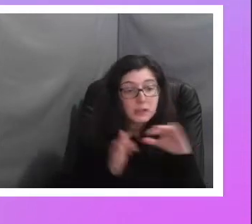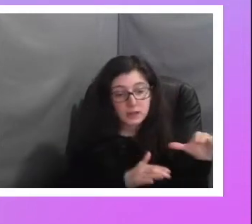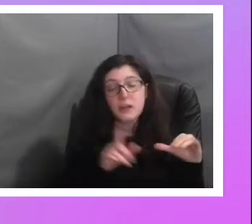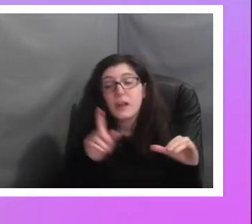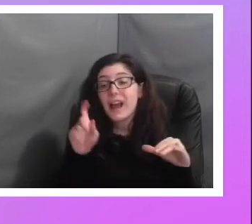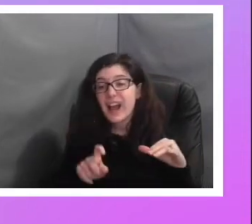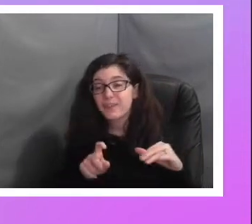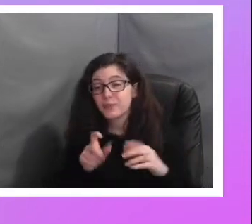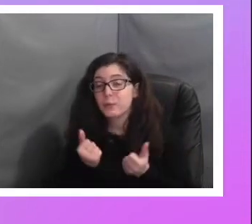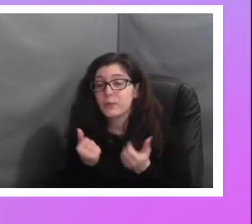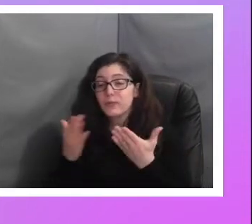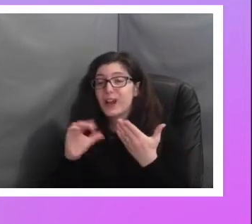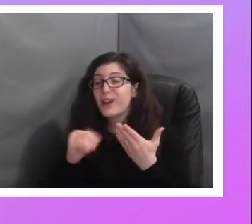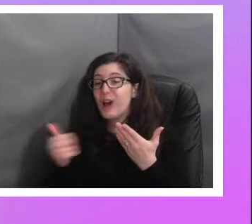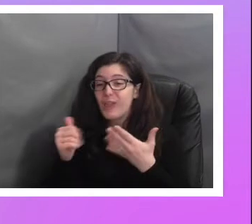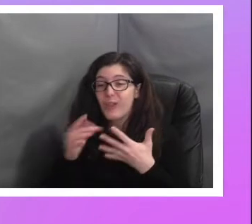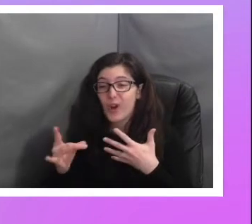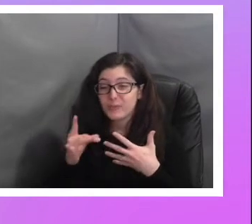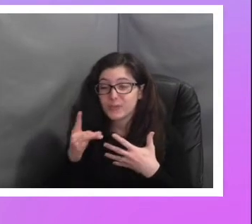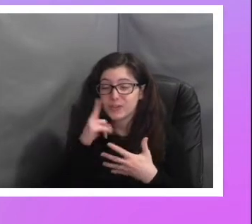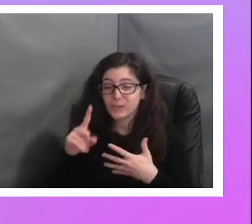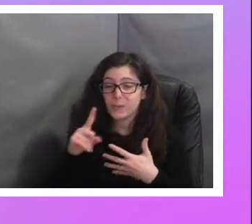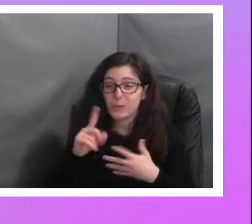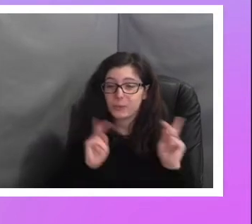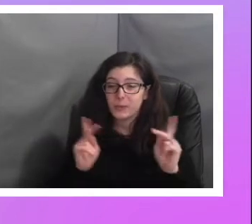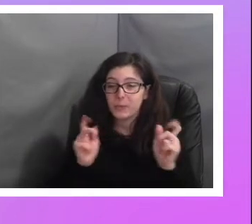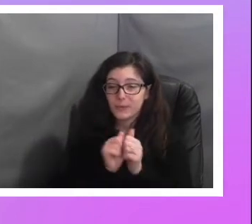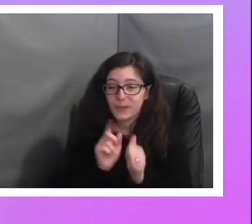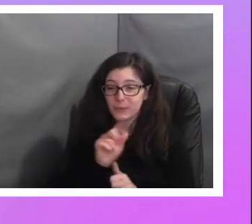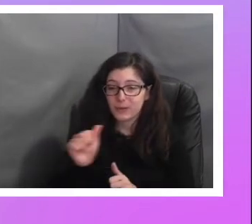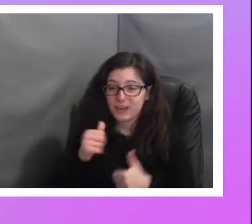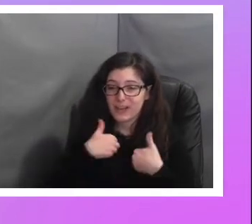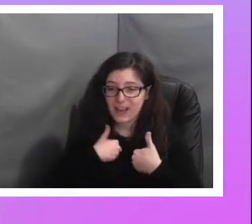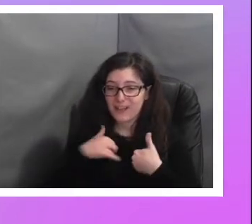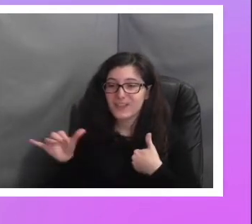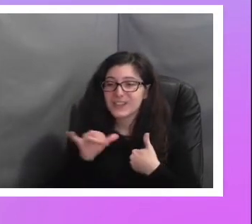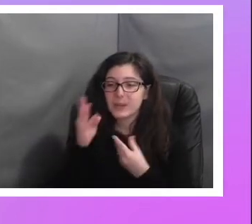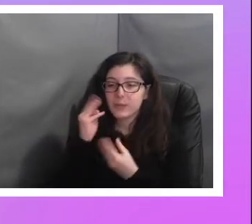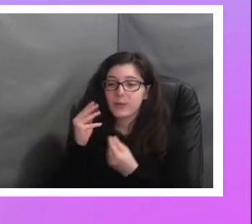people with disabilities can get the same information with substantially equivalent ease of use.